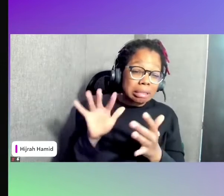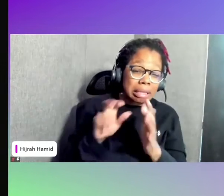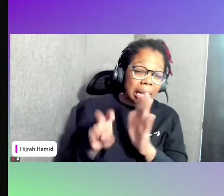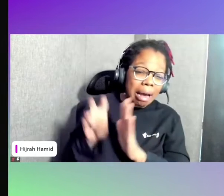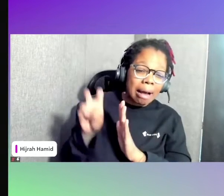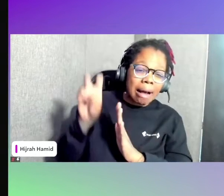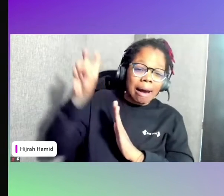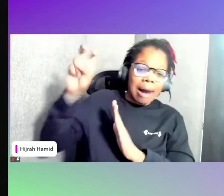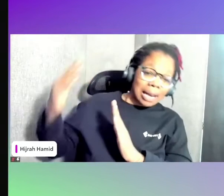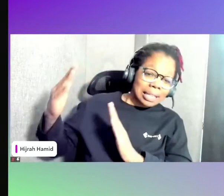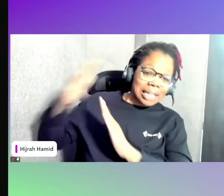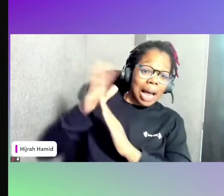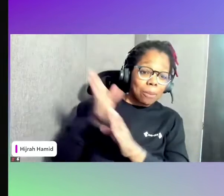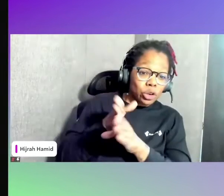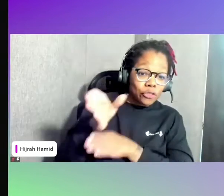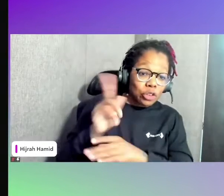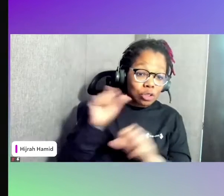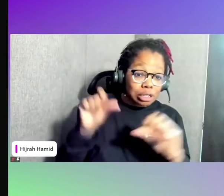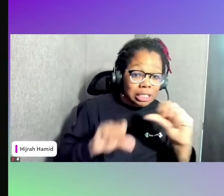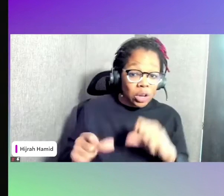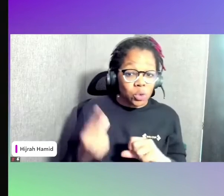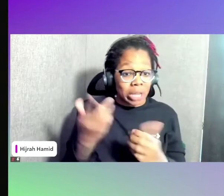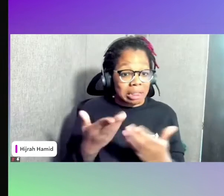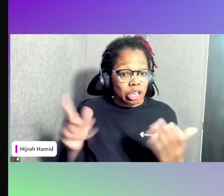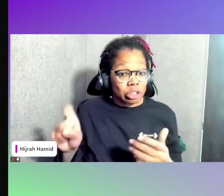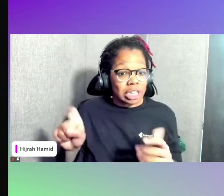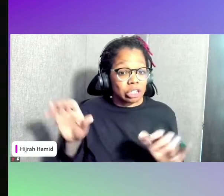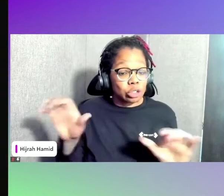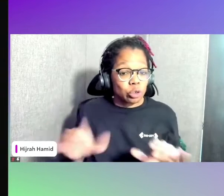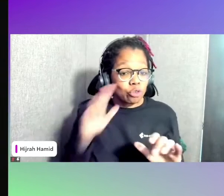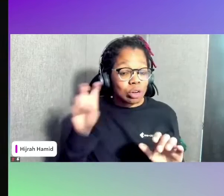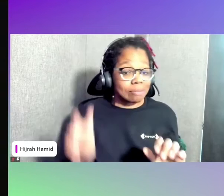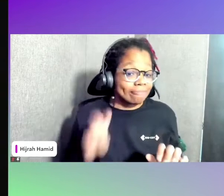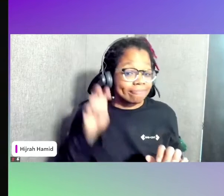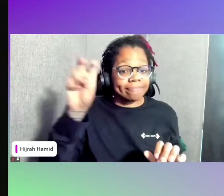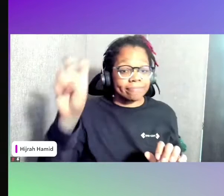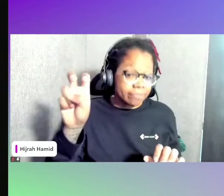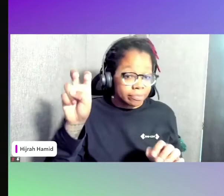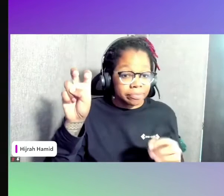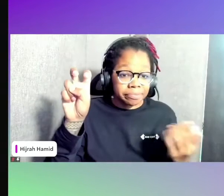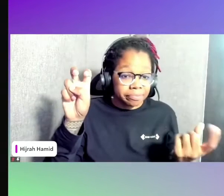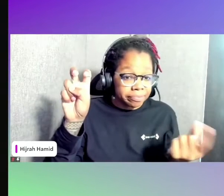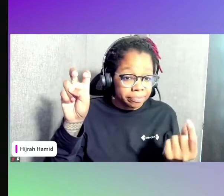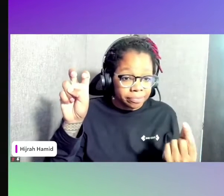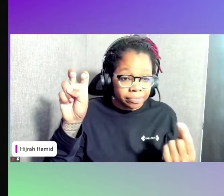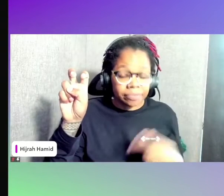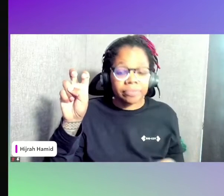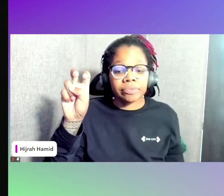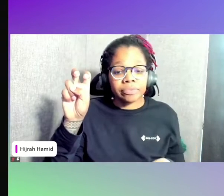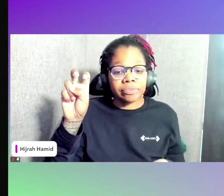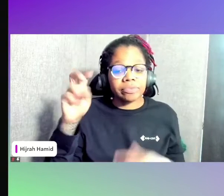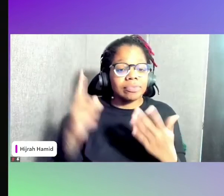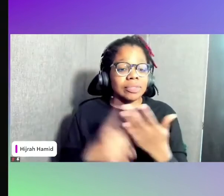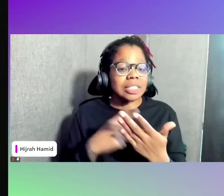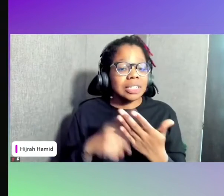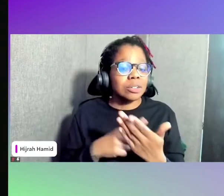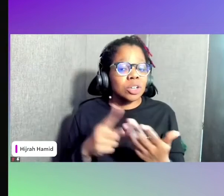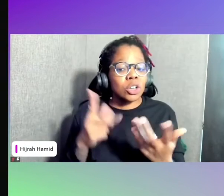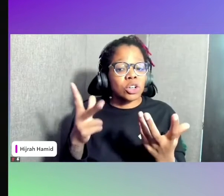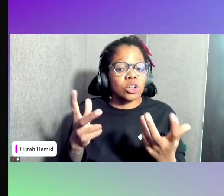good things. And once you get to the top of your field in science, sometimes the thing that you need to do before